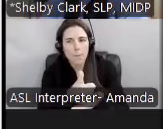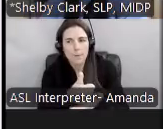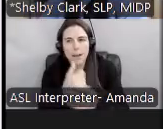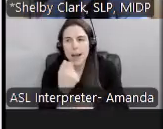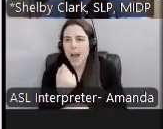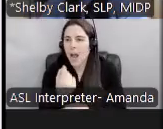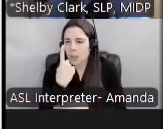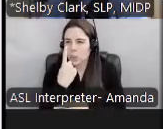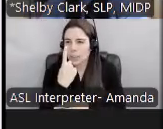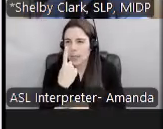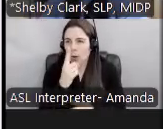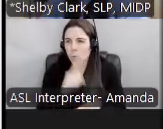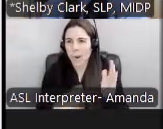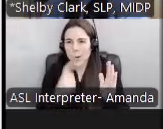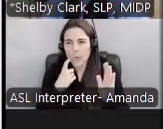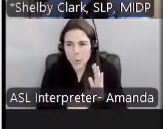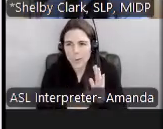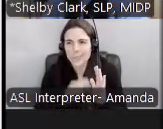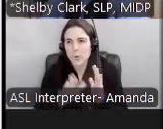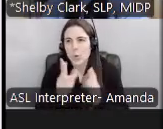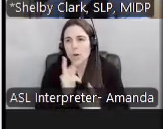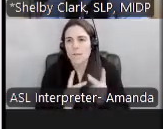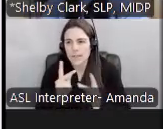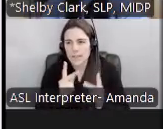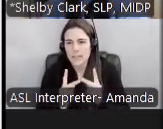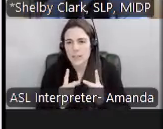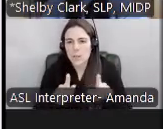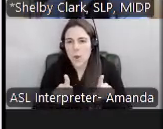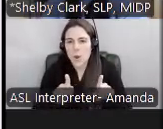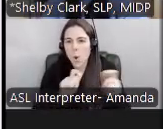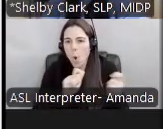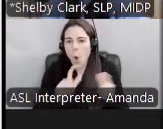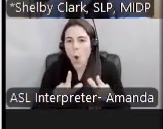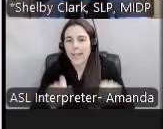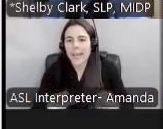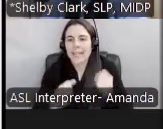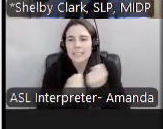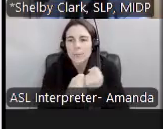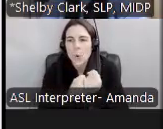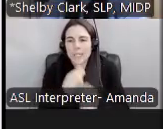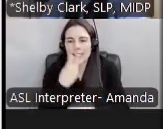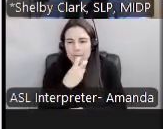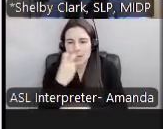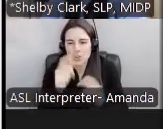you're seeing and hearing on your visits, and how we can all support speech and language. But it's also kind of,